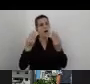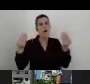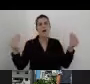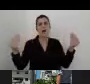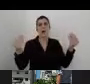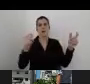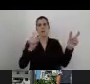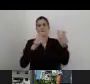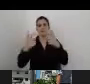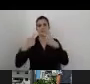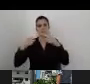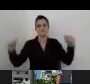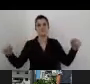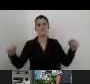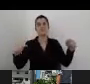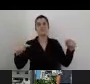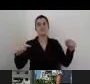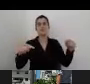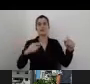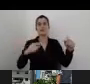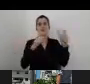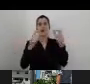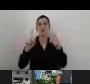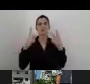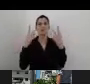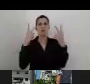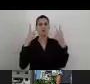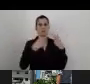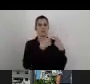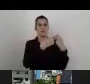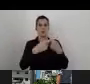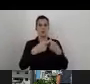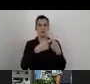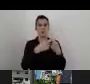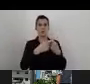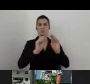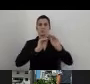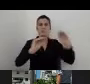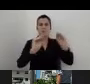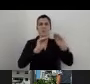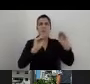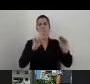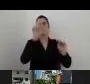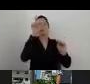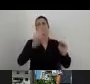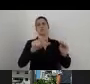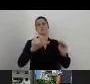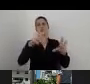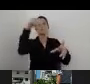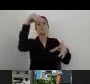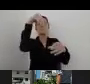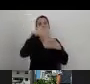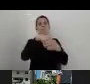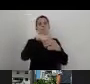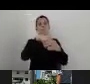So this is something that is very valuable to the organization to train persons from the organization itself that can do